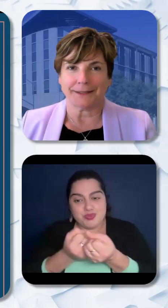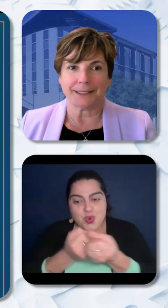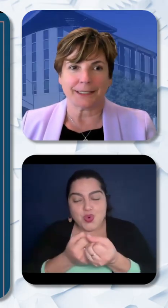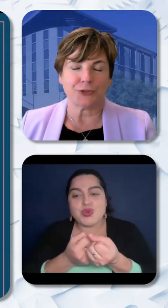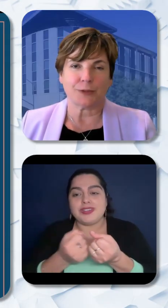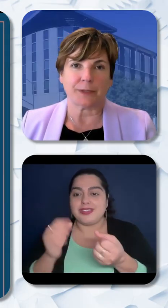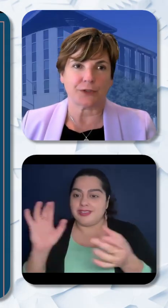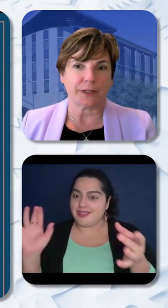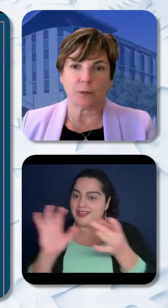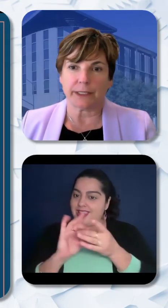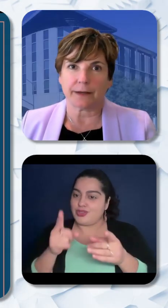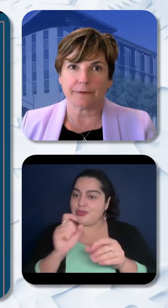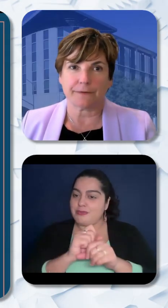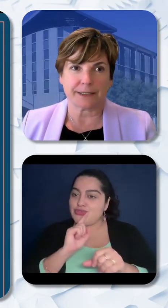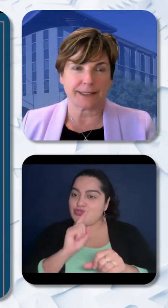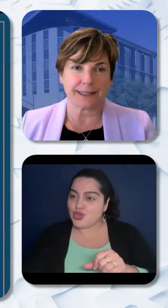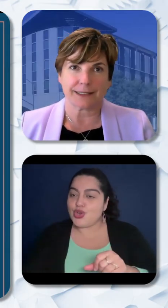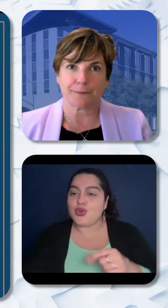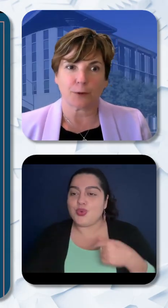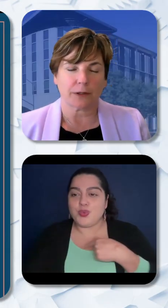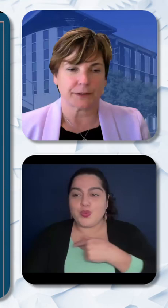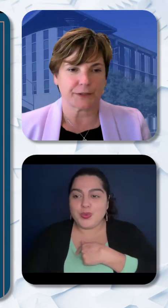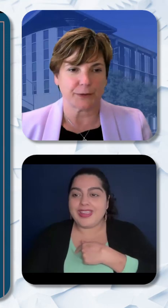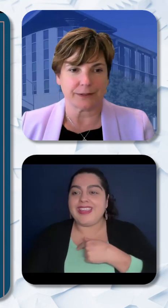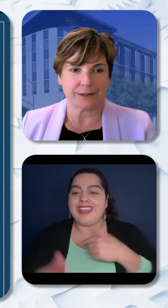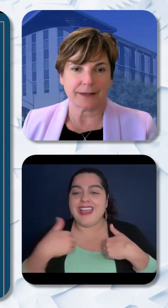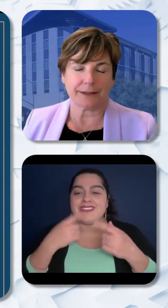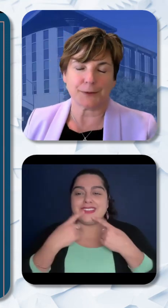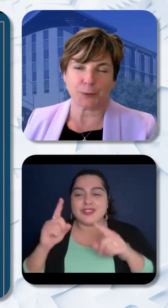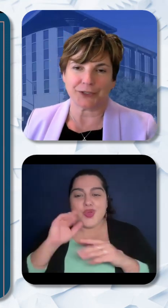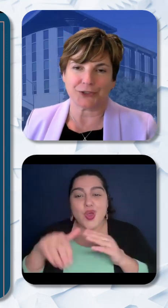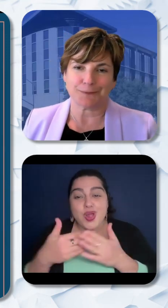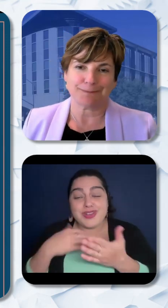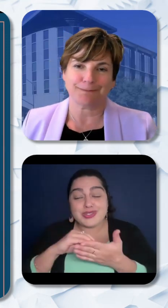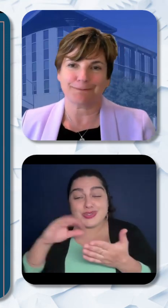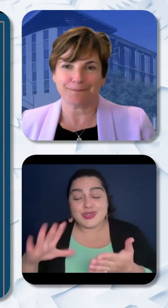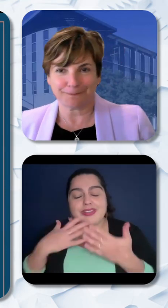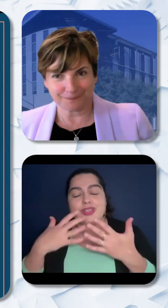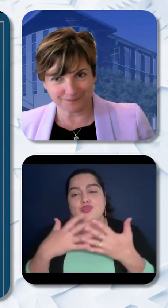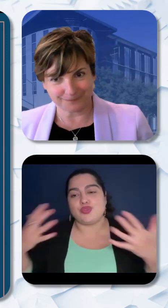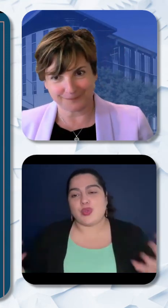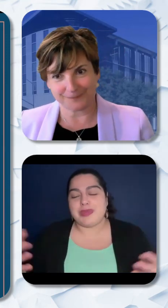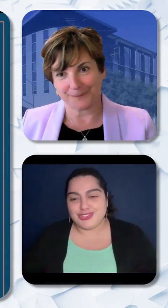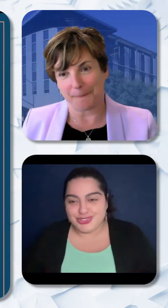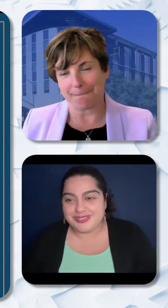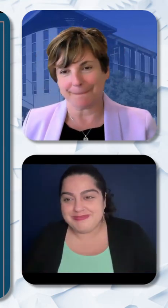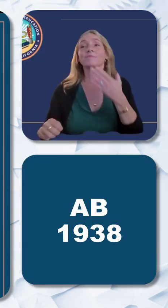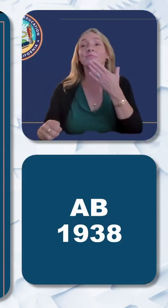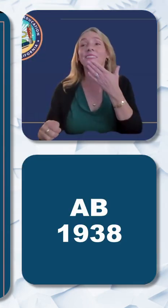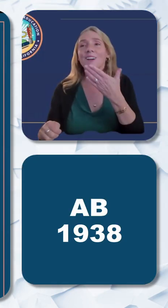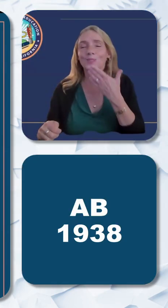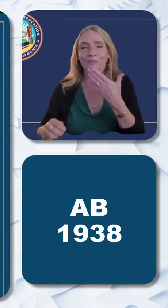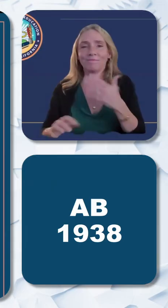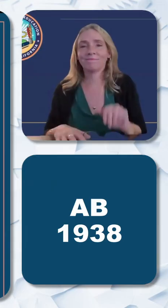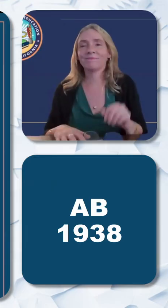and connect you to make sure that we have success for all our students. Thank you so much.